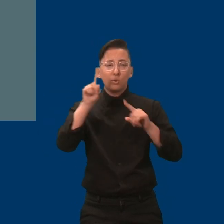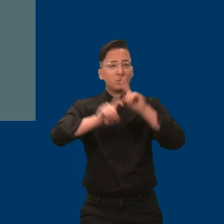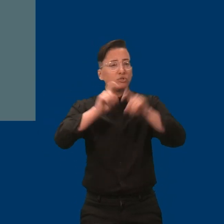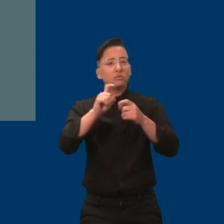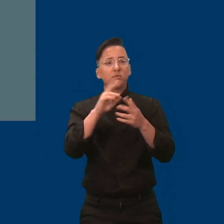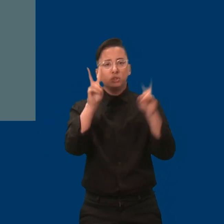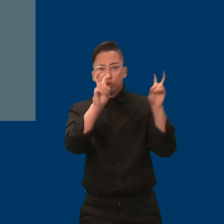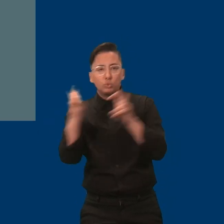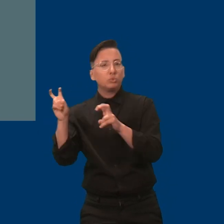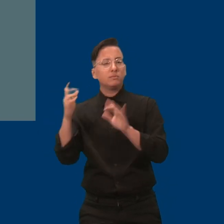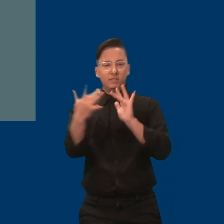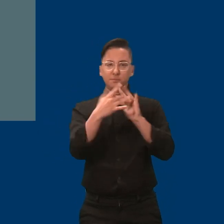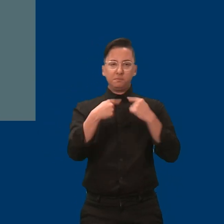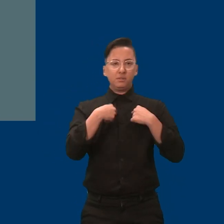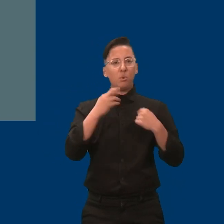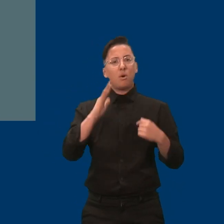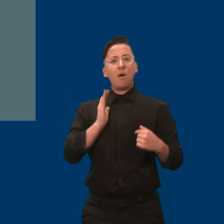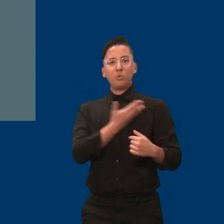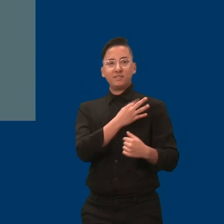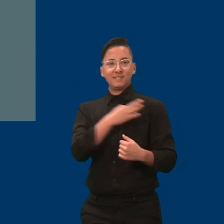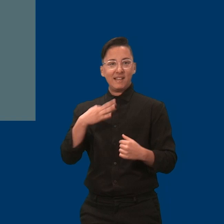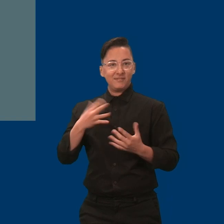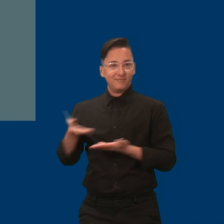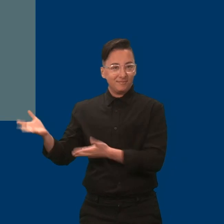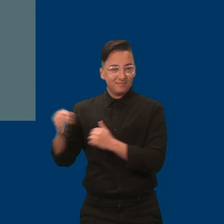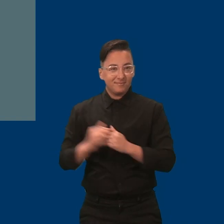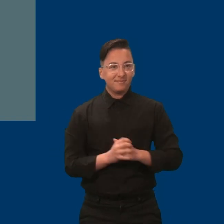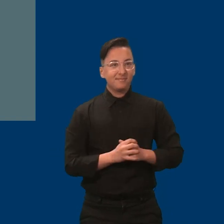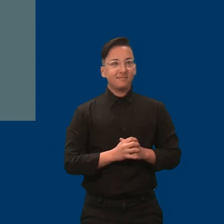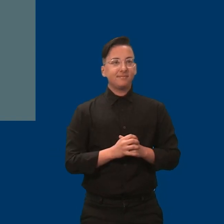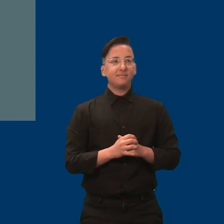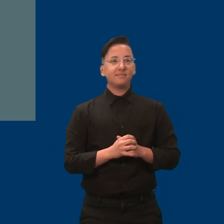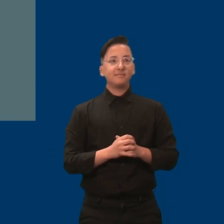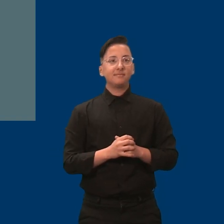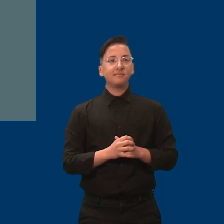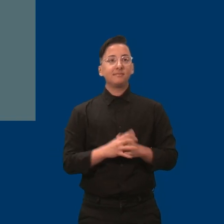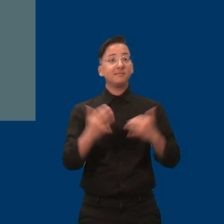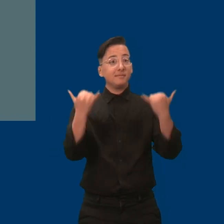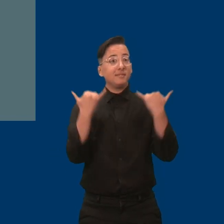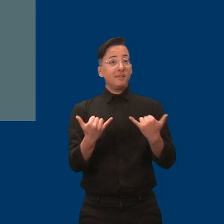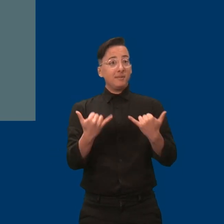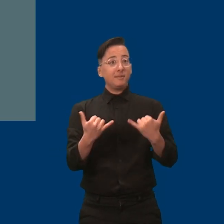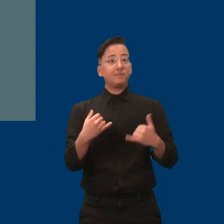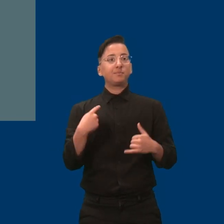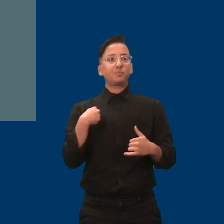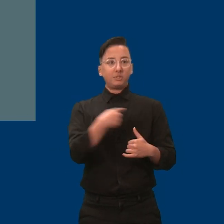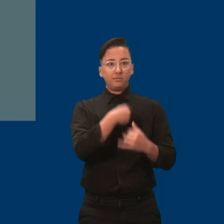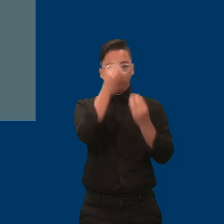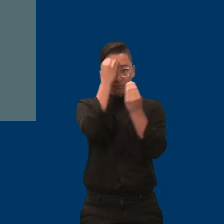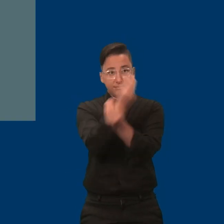Today, we are bringing the voice of the people to you through this event. We know that the people presenting today